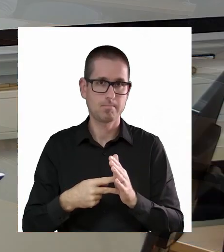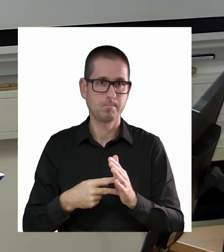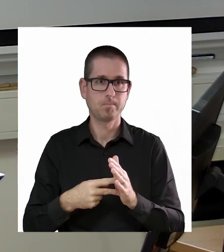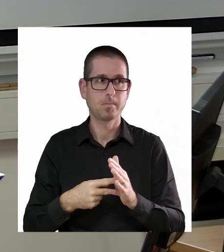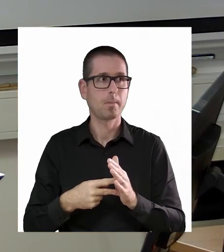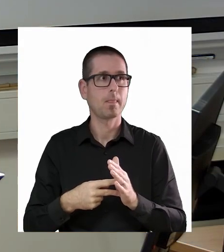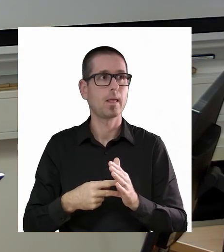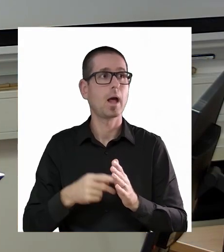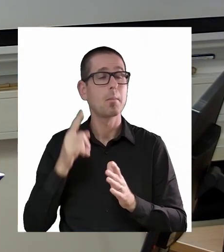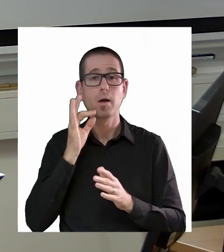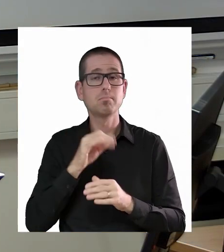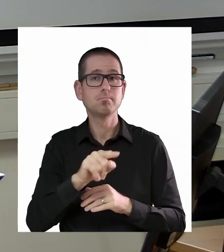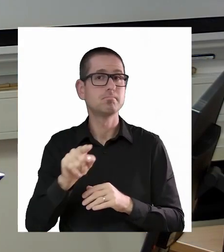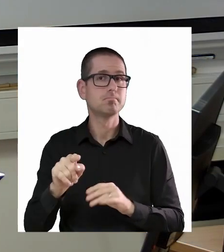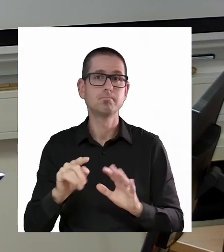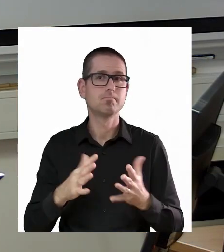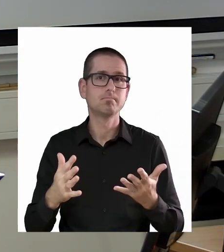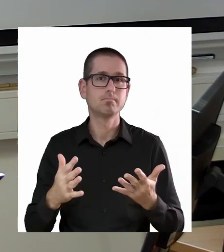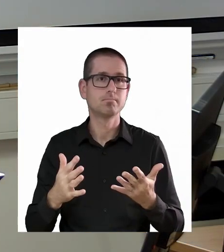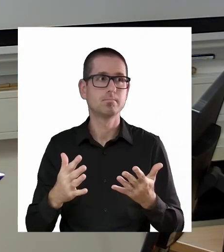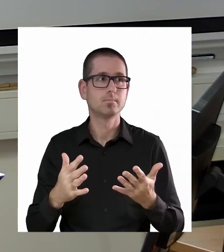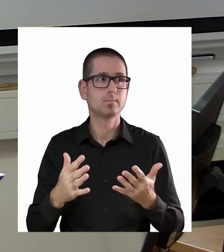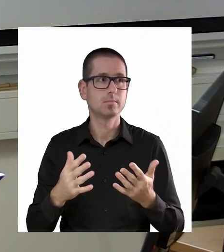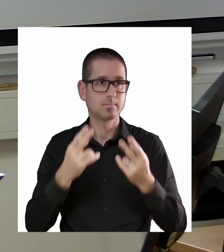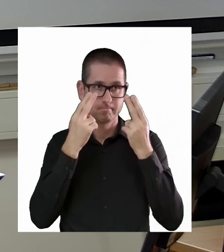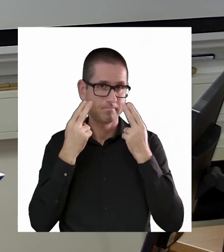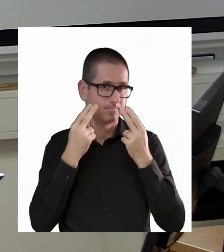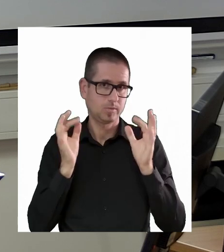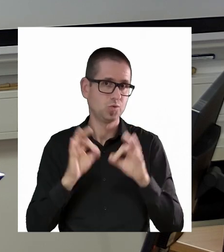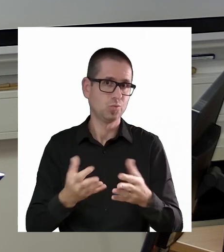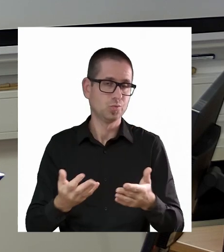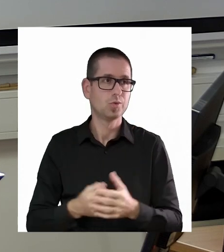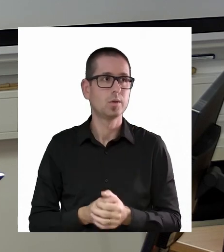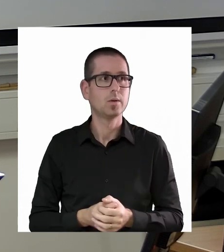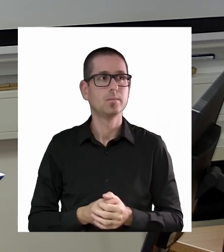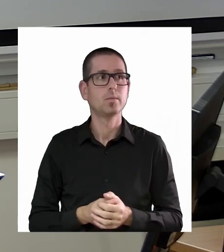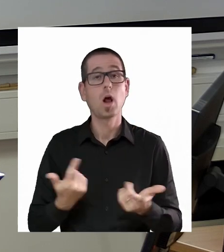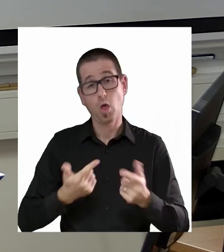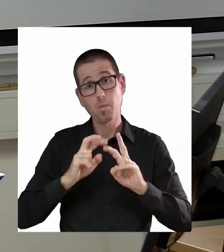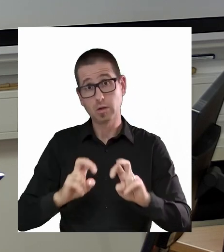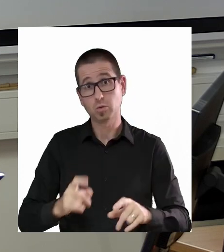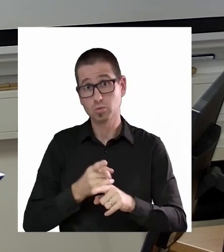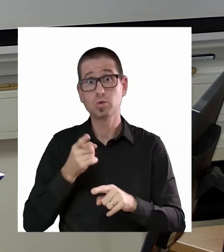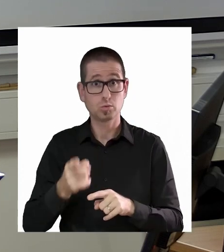Nobody but not AI unfortunately. But we can search about it also and it will be one of nice project